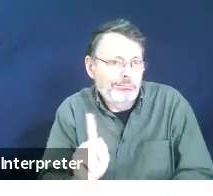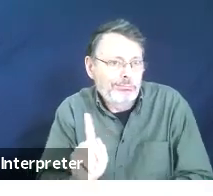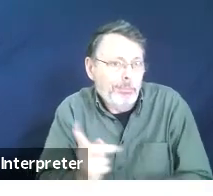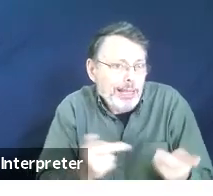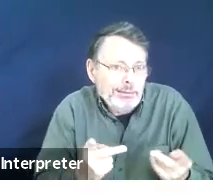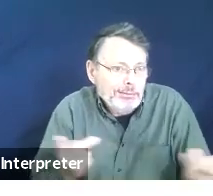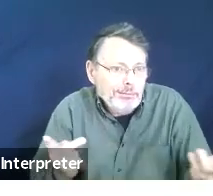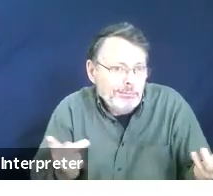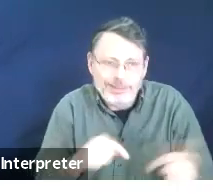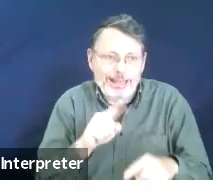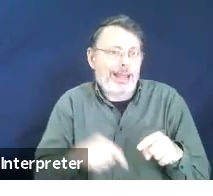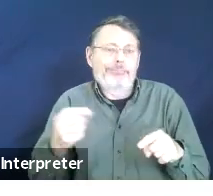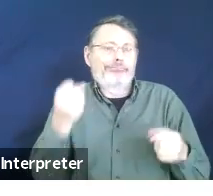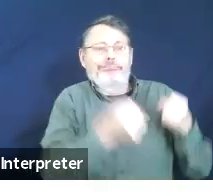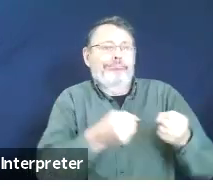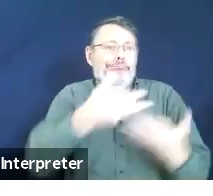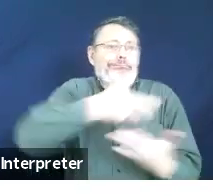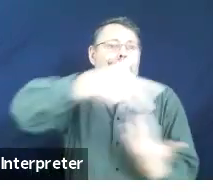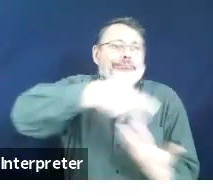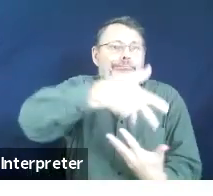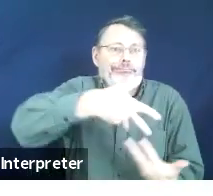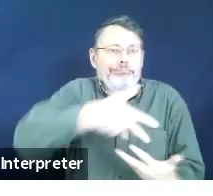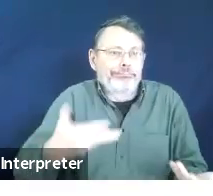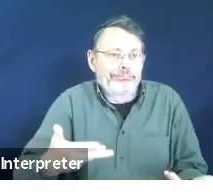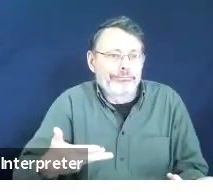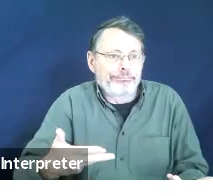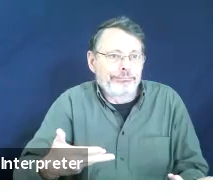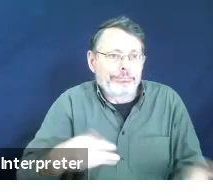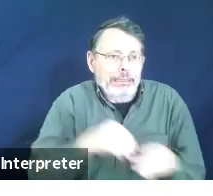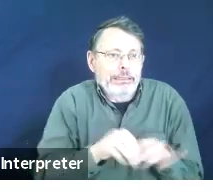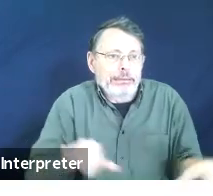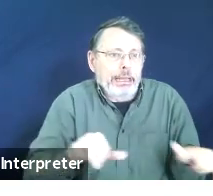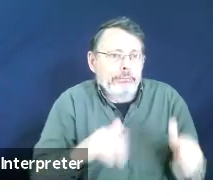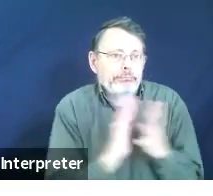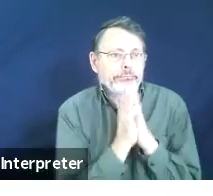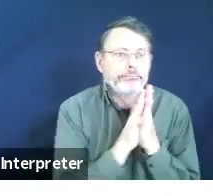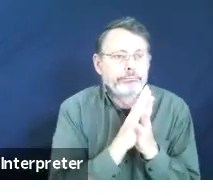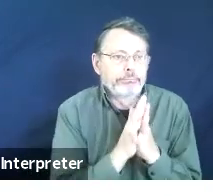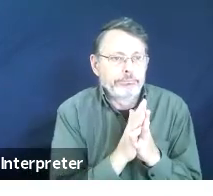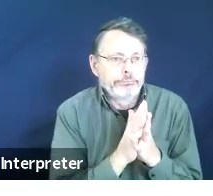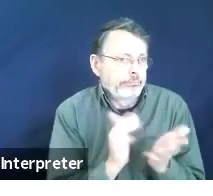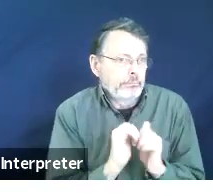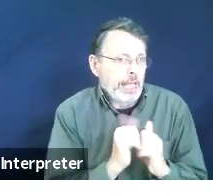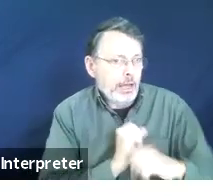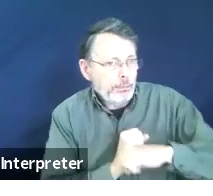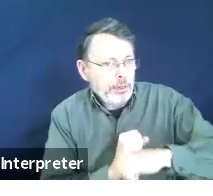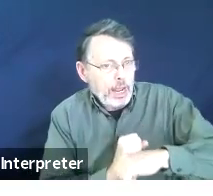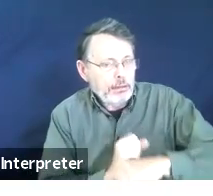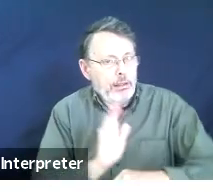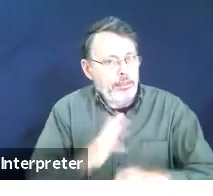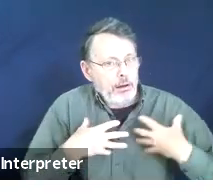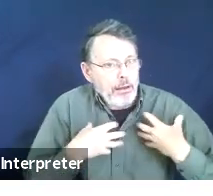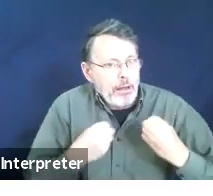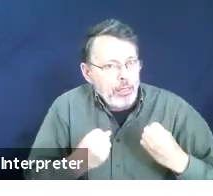an environment where everybody is all in one room. How do we protect the health and safety? How do we